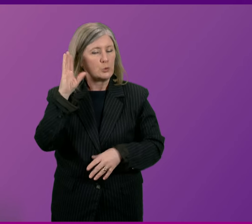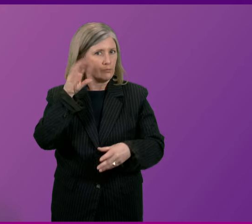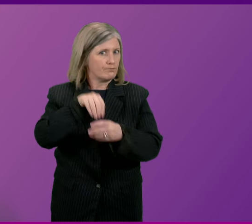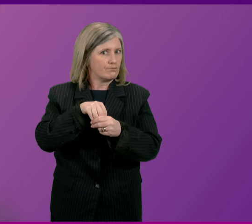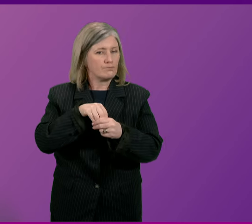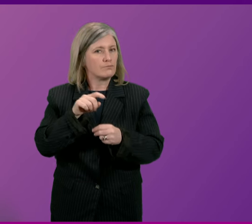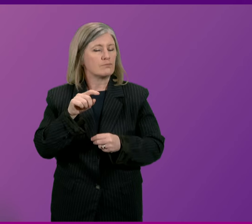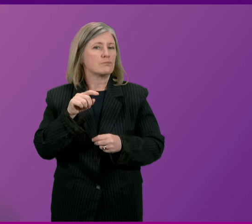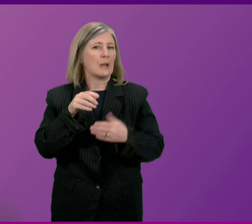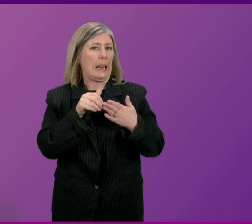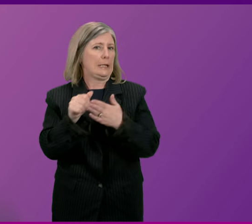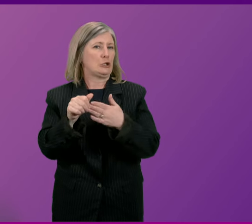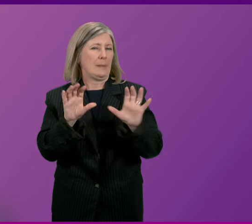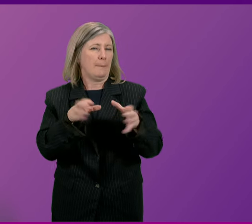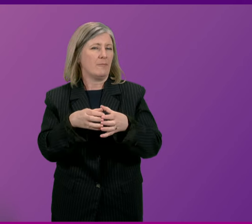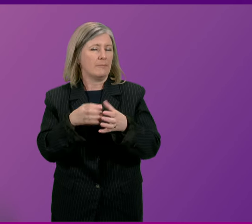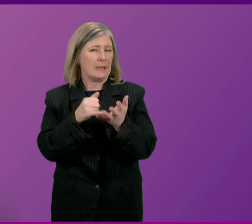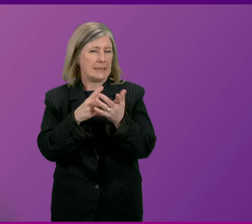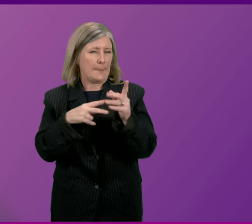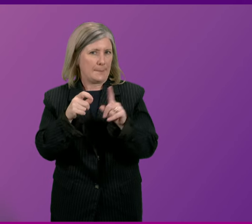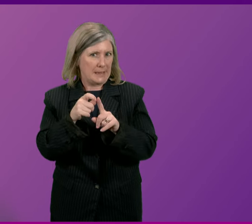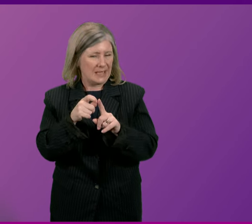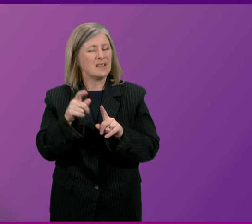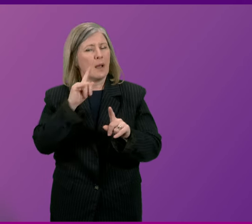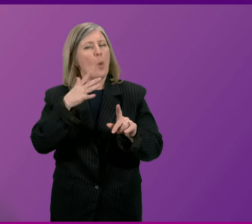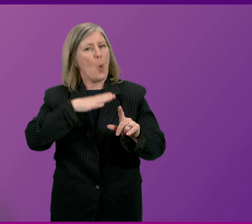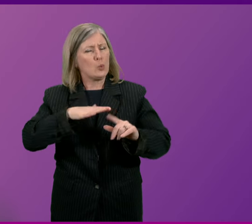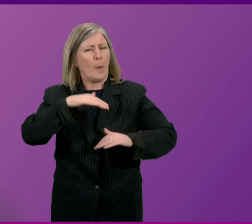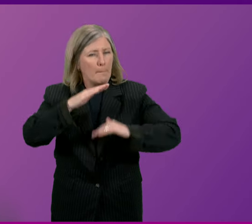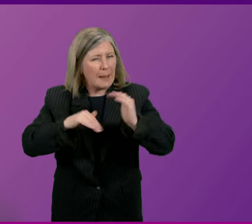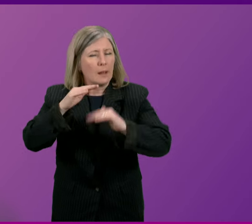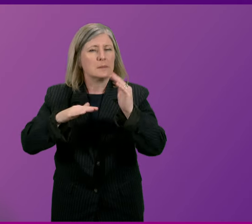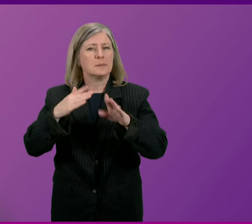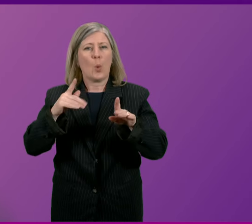party, I set out that I wanted to build on the work of the SNP Government to create a modern,